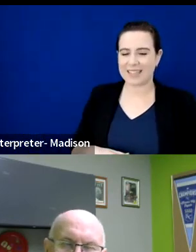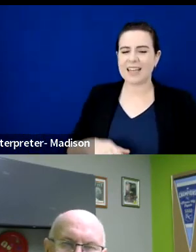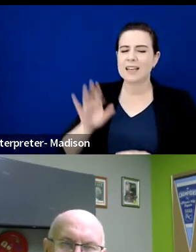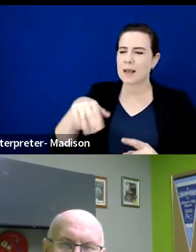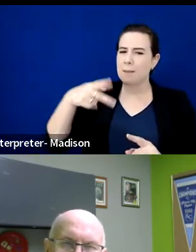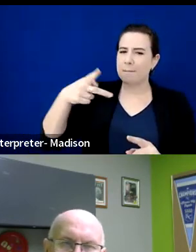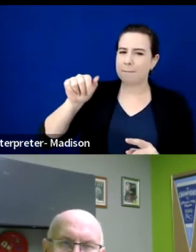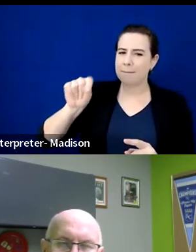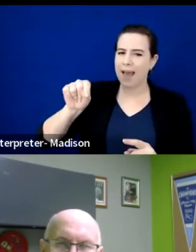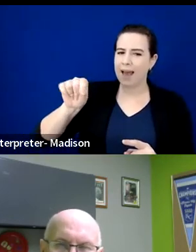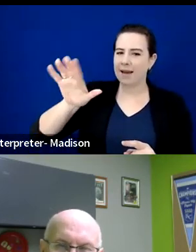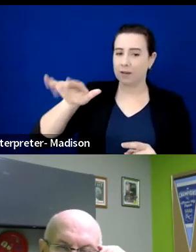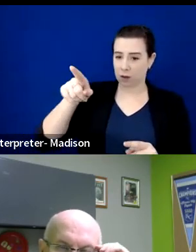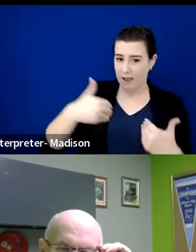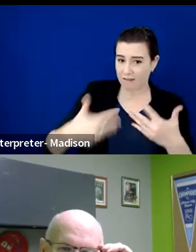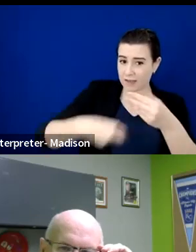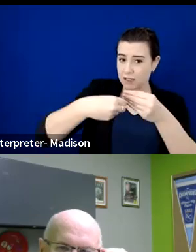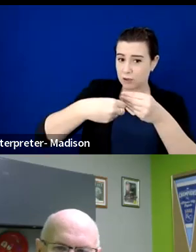So I -- yeah, that wasn't good, but that's something we have seen. This is Shaylin.